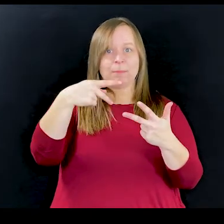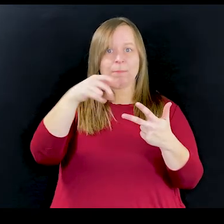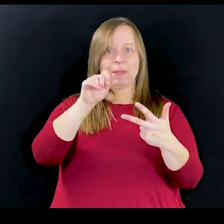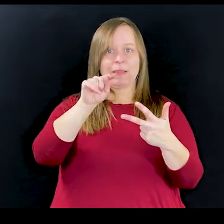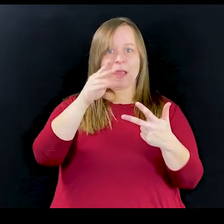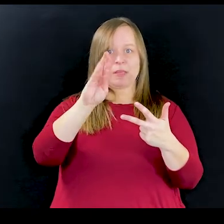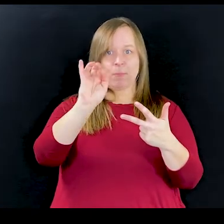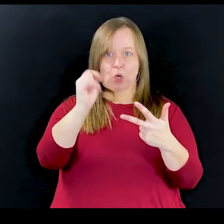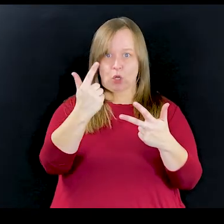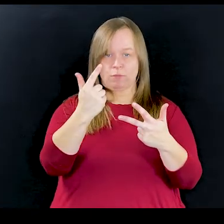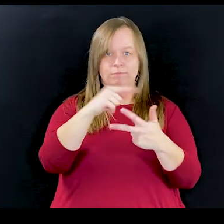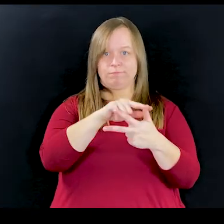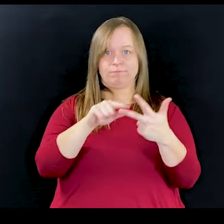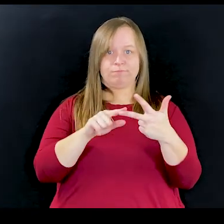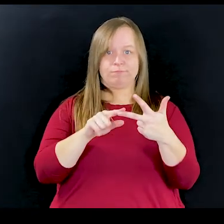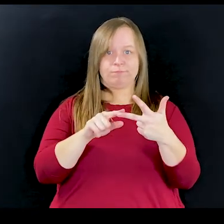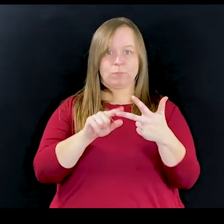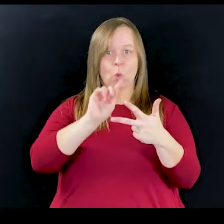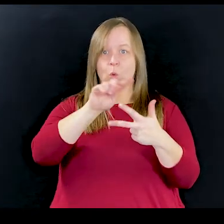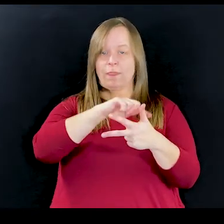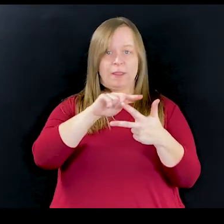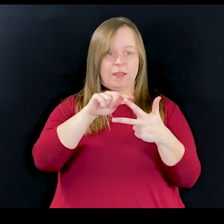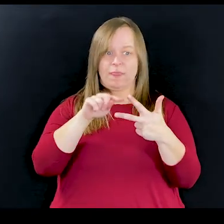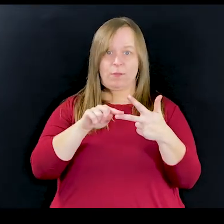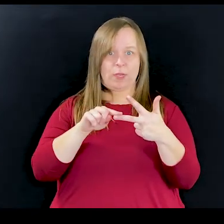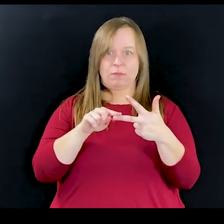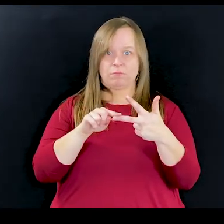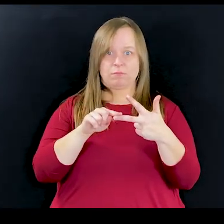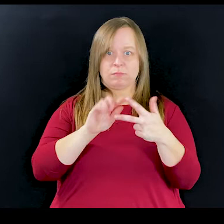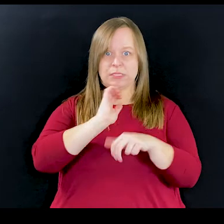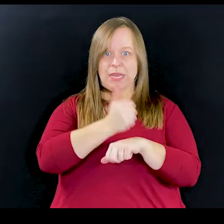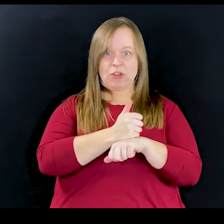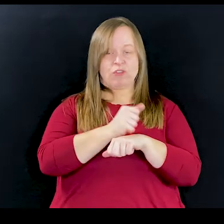and Plattsburgh. Those are the only three stations where